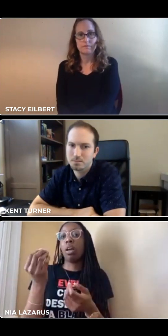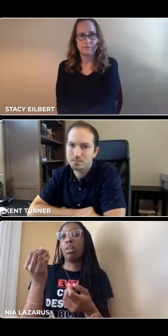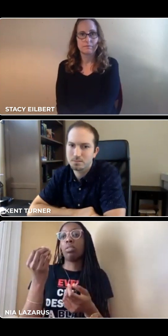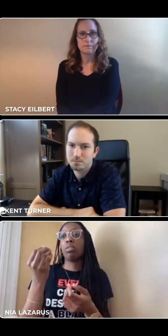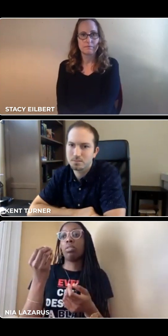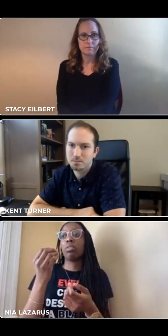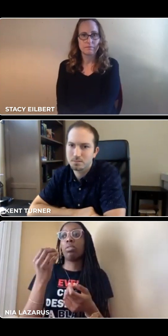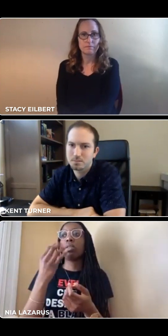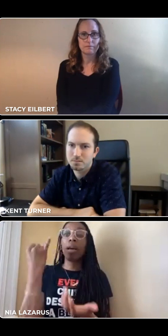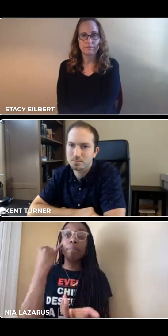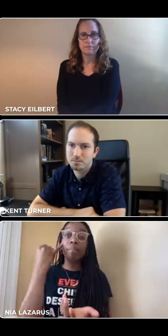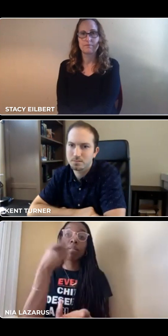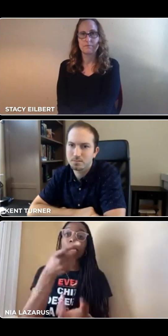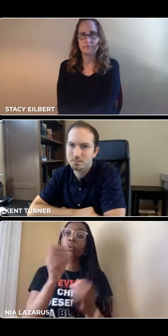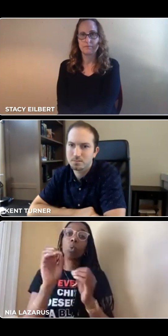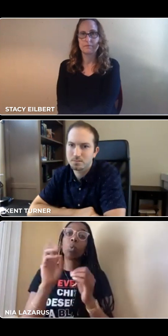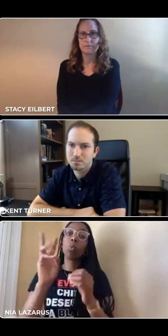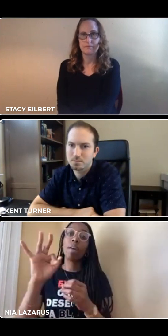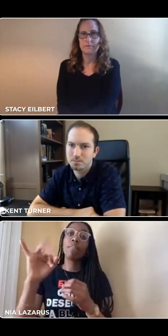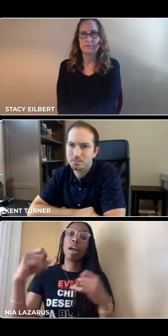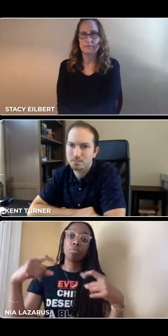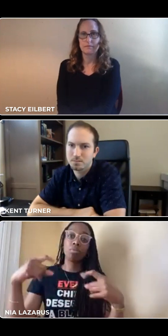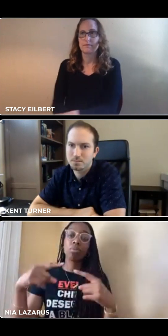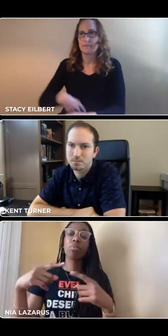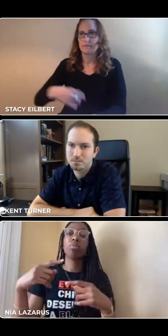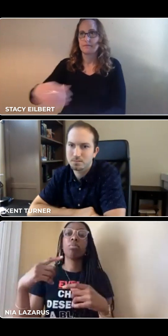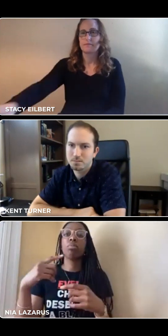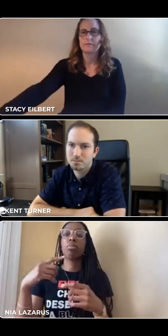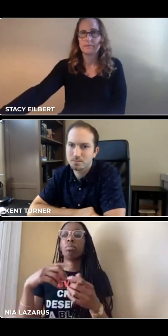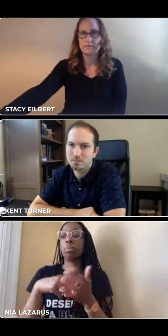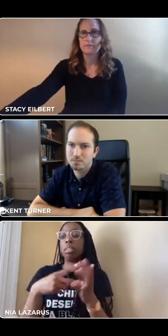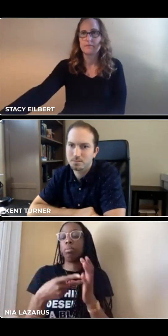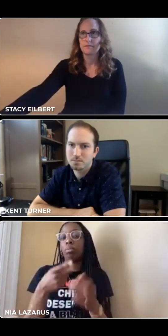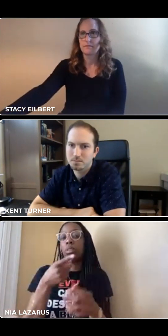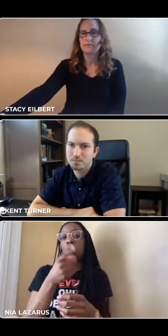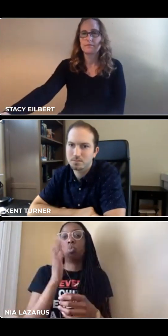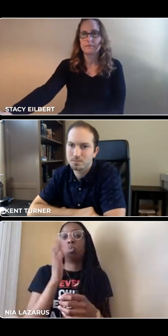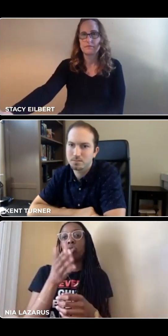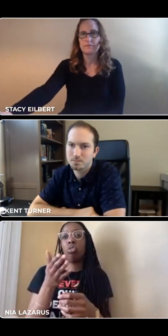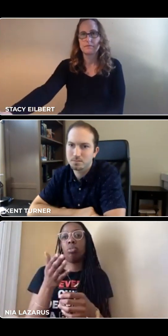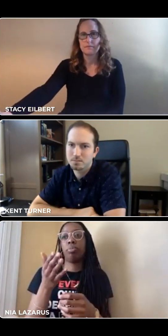That would be one way to handle that. Now, if there's no WiFi at the house,